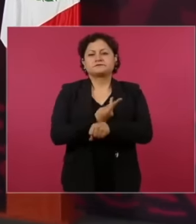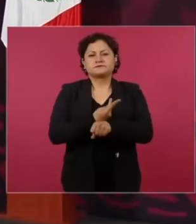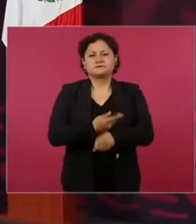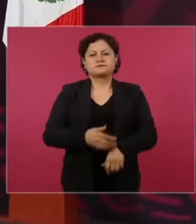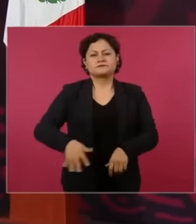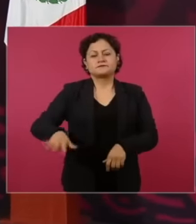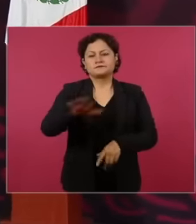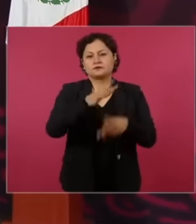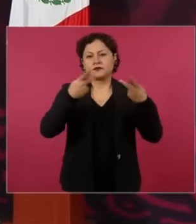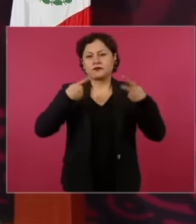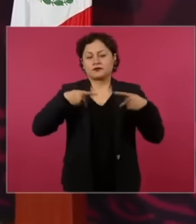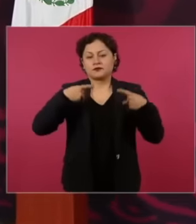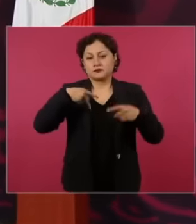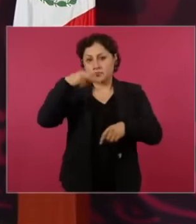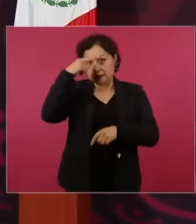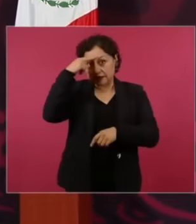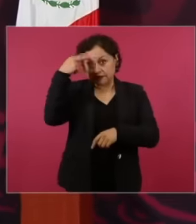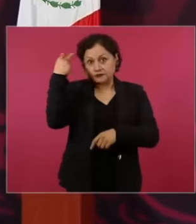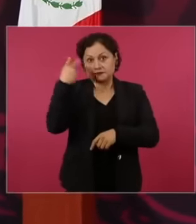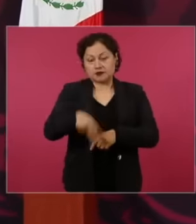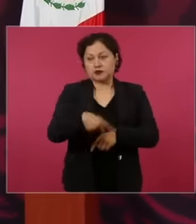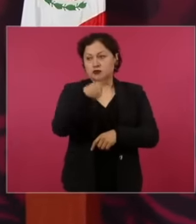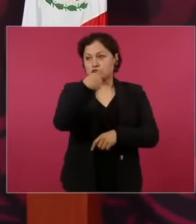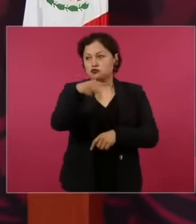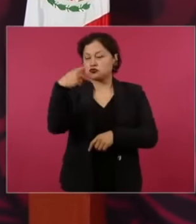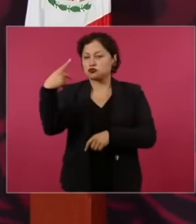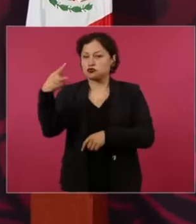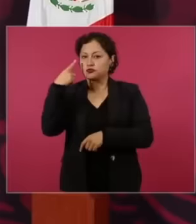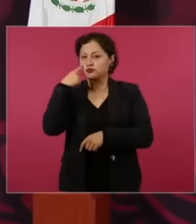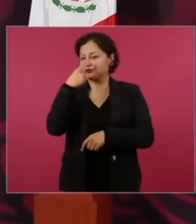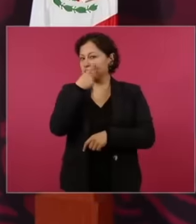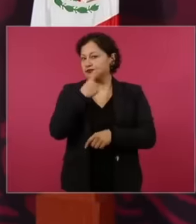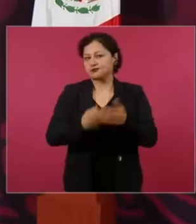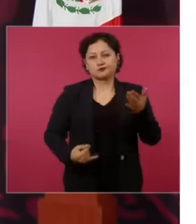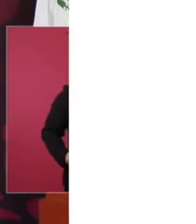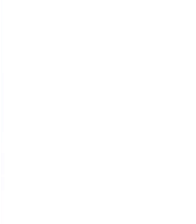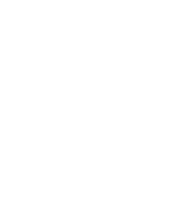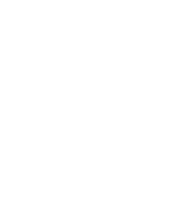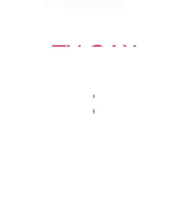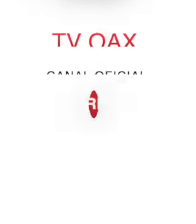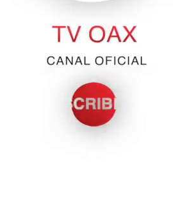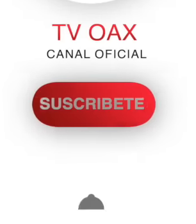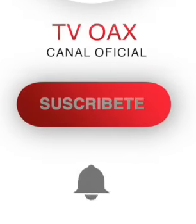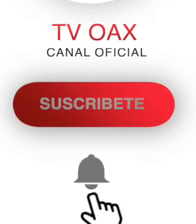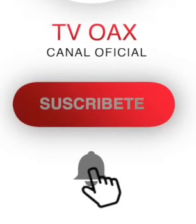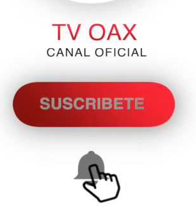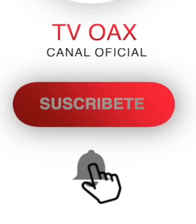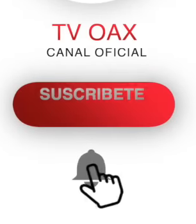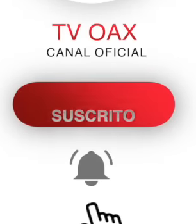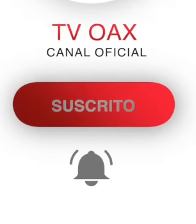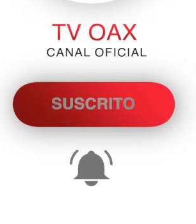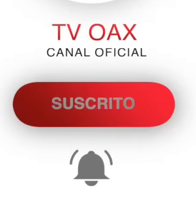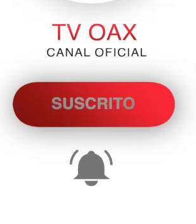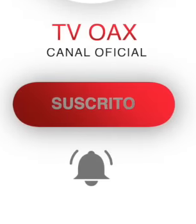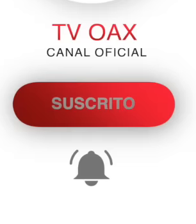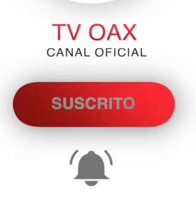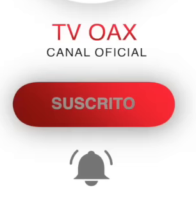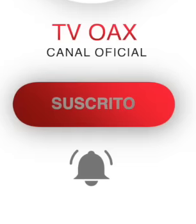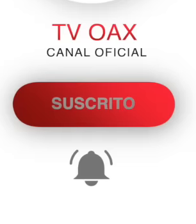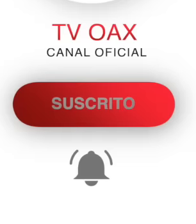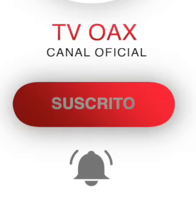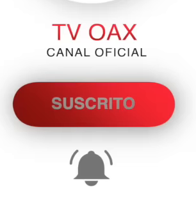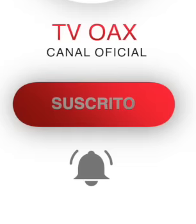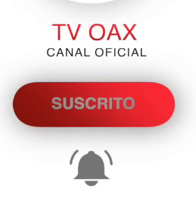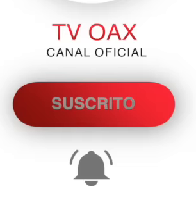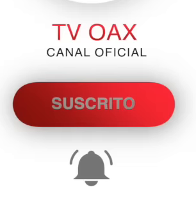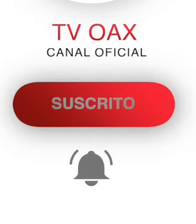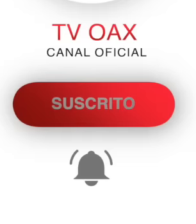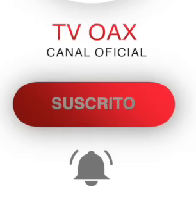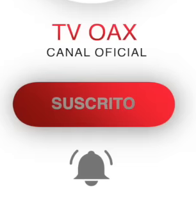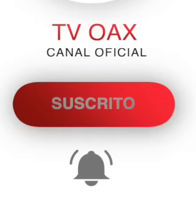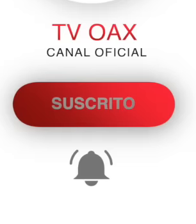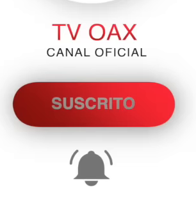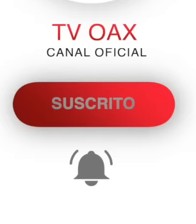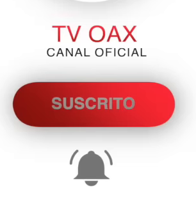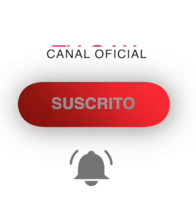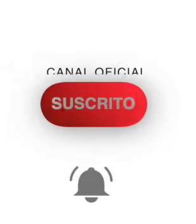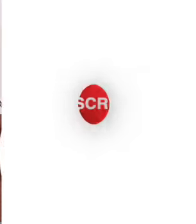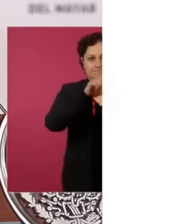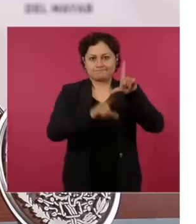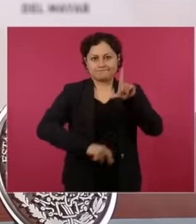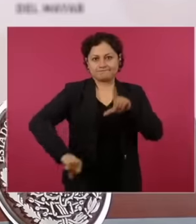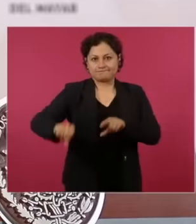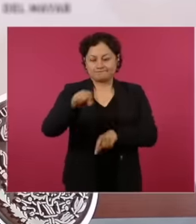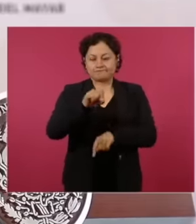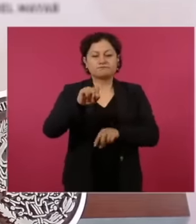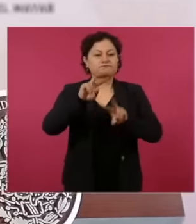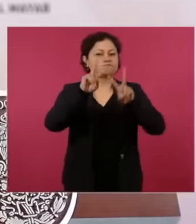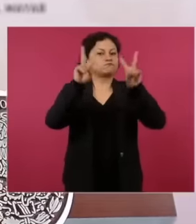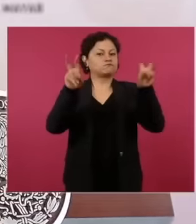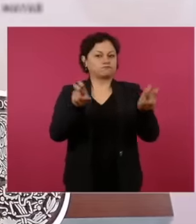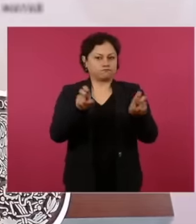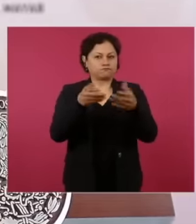a true change Initiate a transformation in the public life of our country which we know